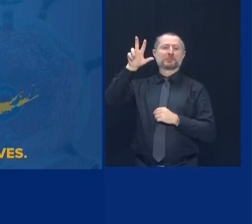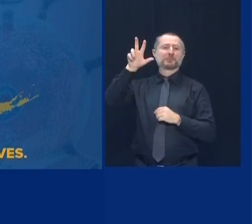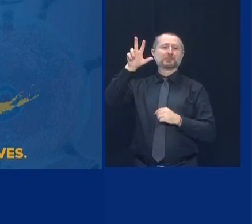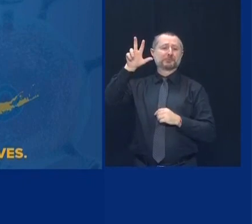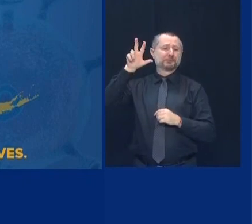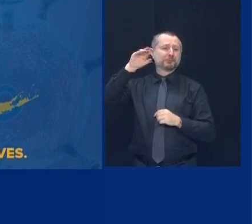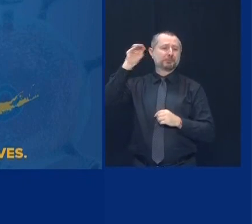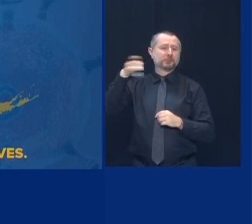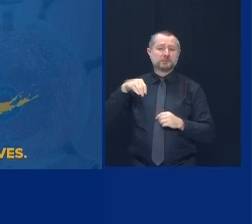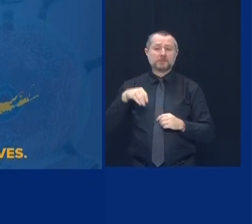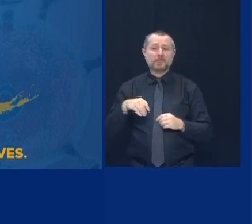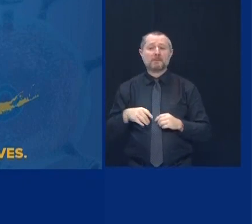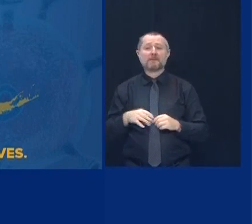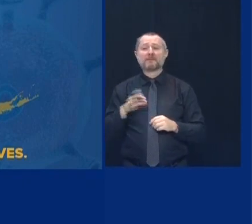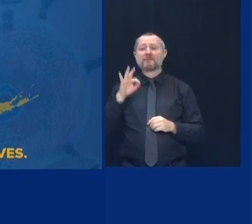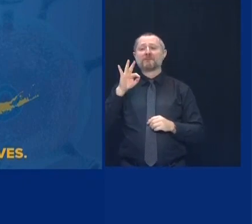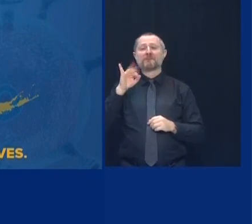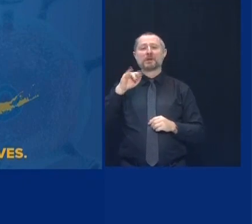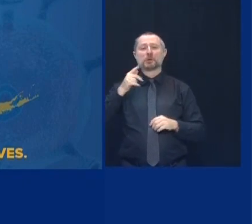WESTERN NTJuJUi AT 6%.i] LOWEST INxD THE NORTH COUNTRY AT